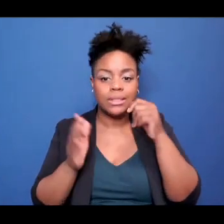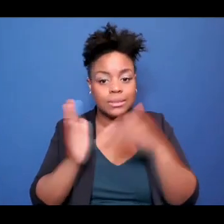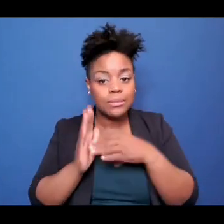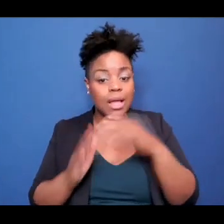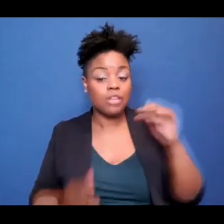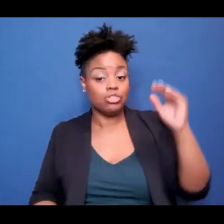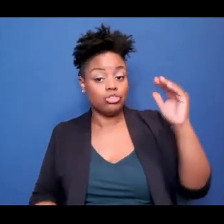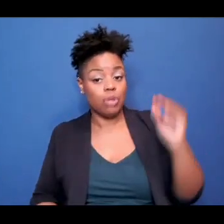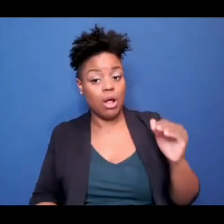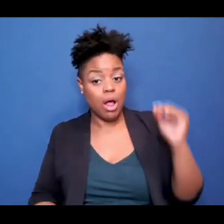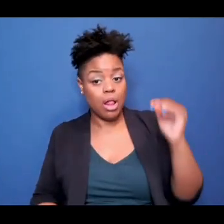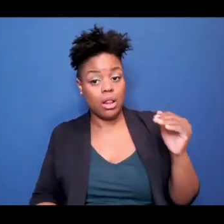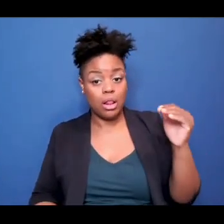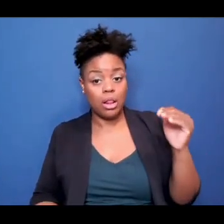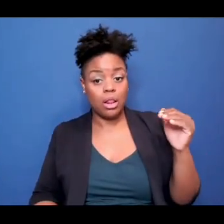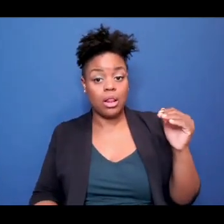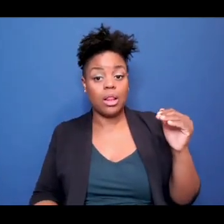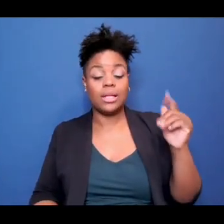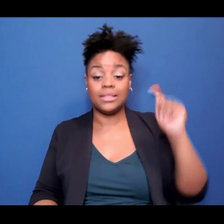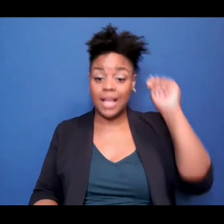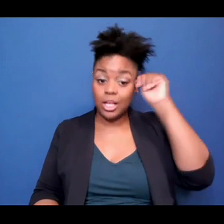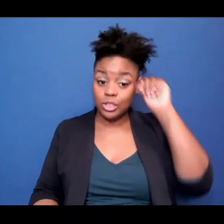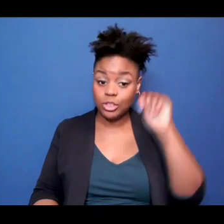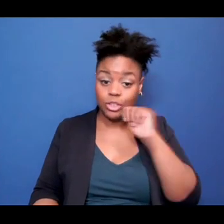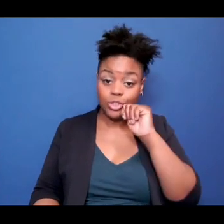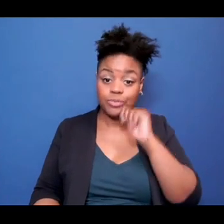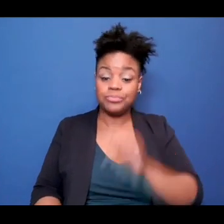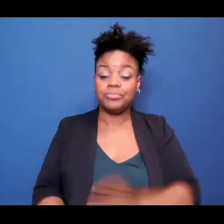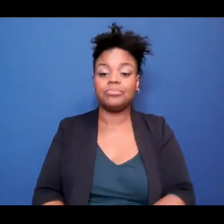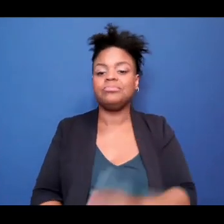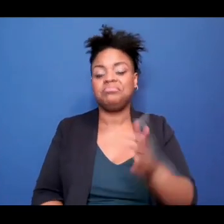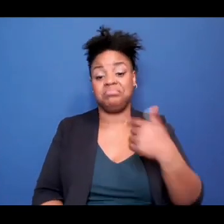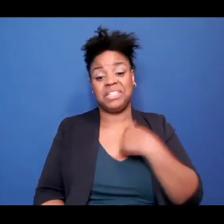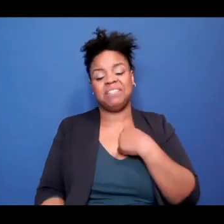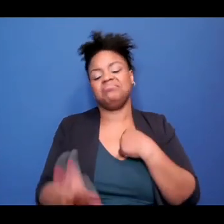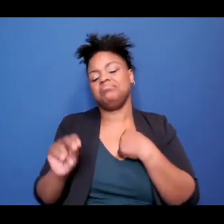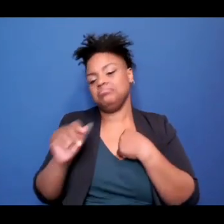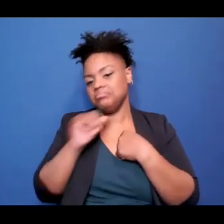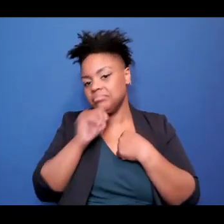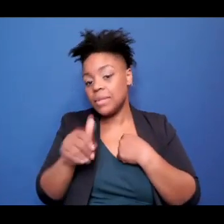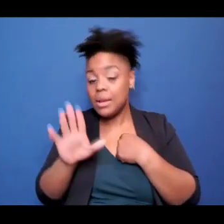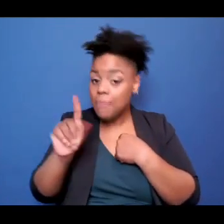CHILD CHILDHOOD AND ADOLESCENT DEVELOPMENT STAGES, I HAVEN'T